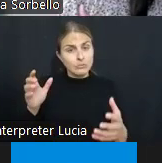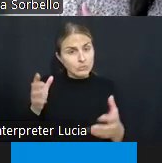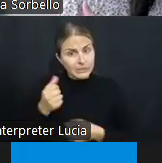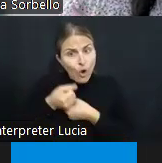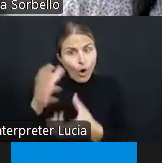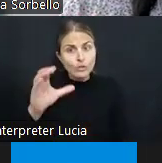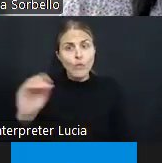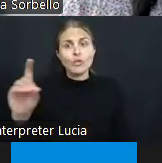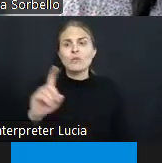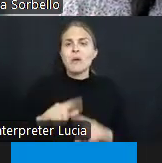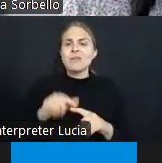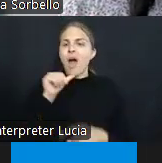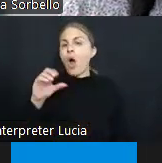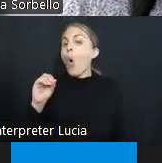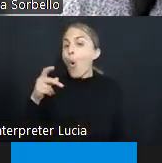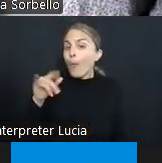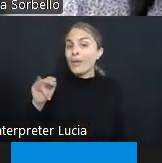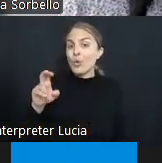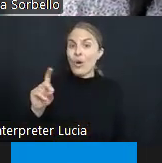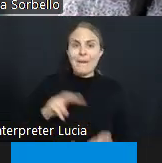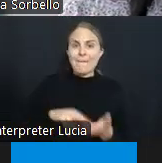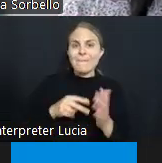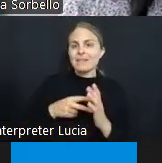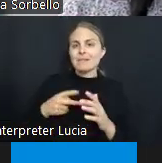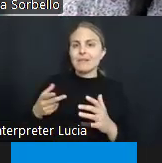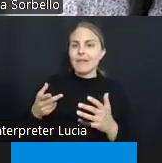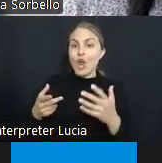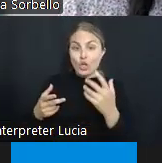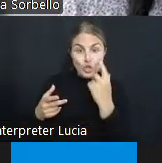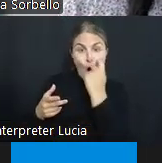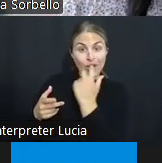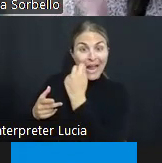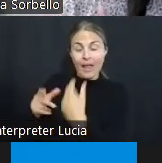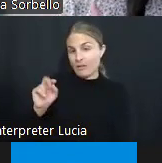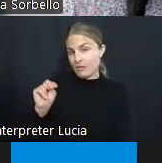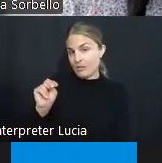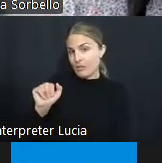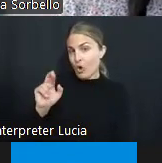over deuce and not responsiv